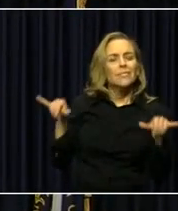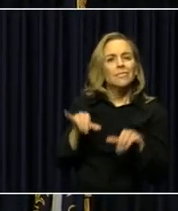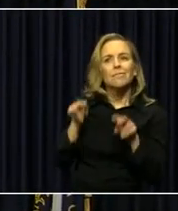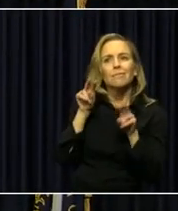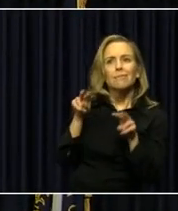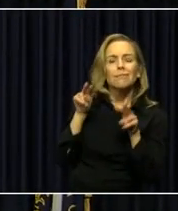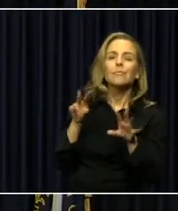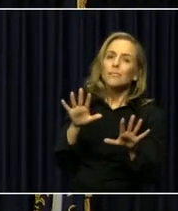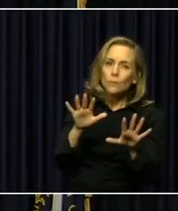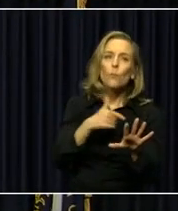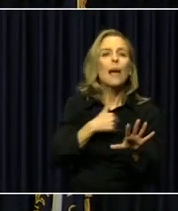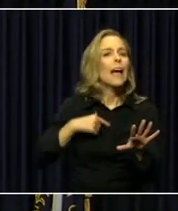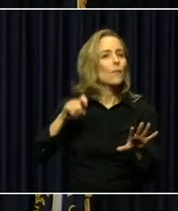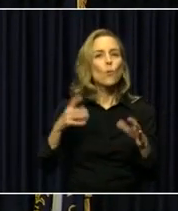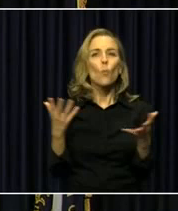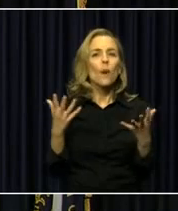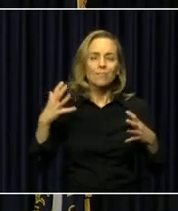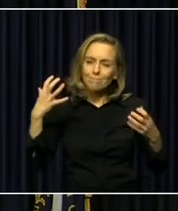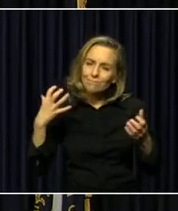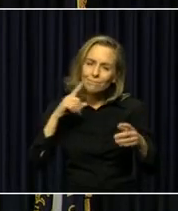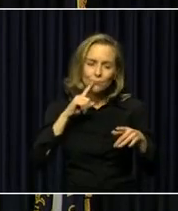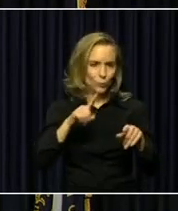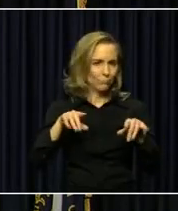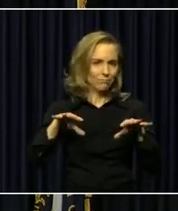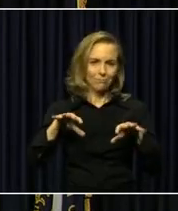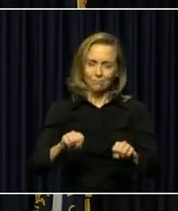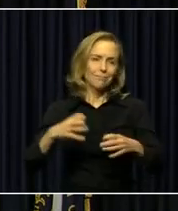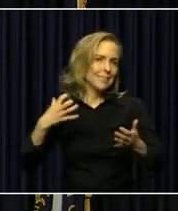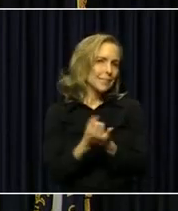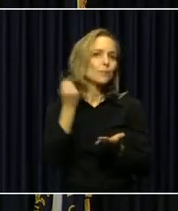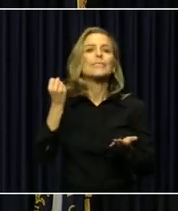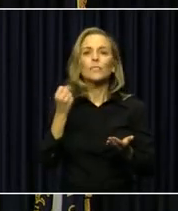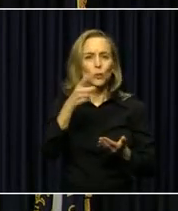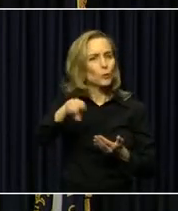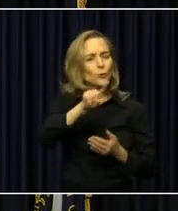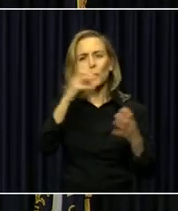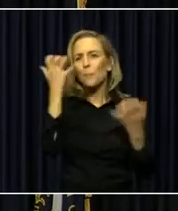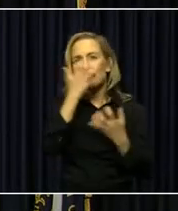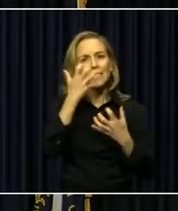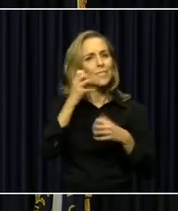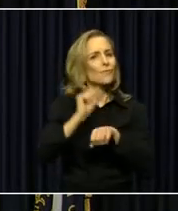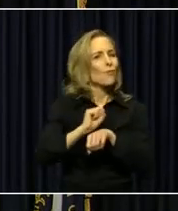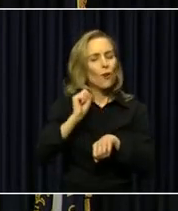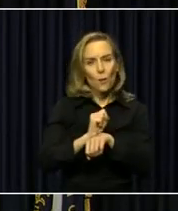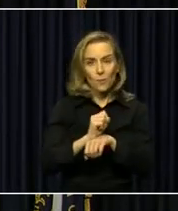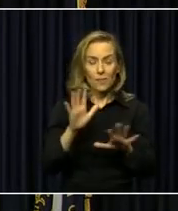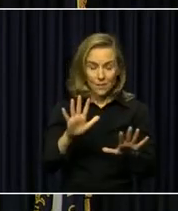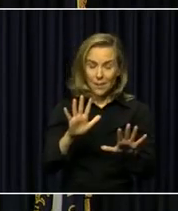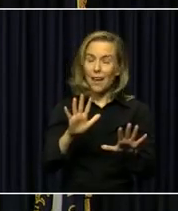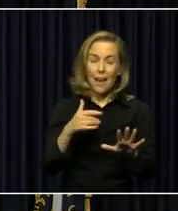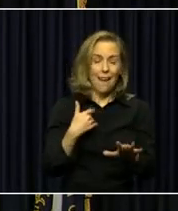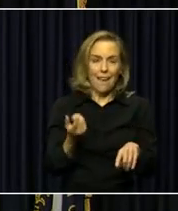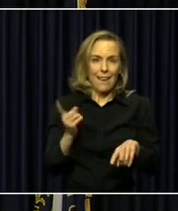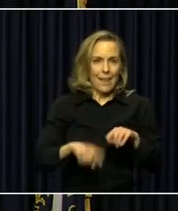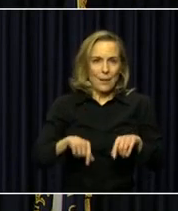WE WILL GET THROUGH THIS. WE WILL GET THROUGH THIS TOGETHER.